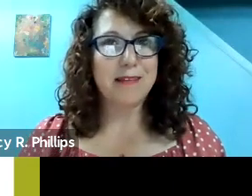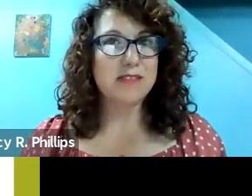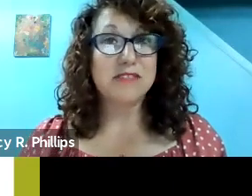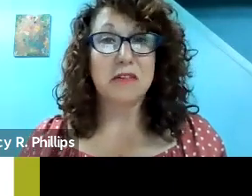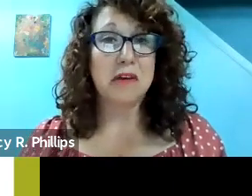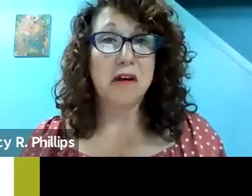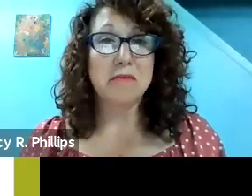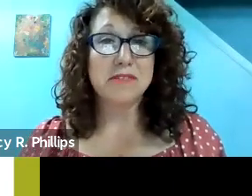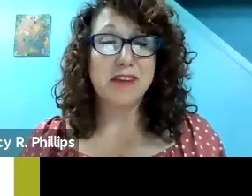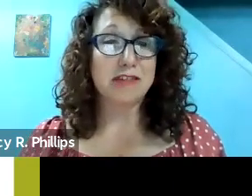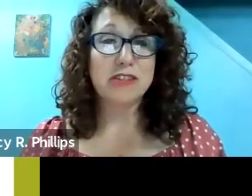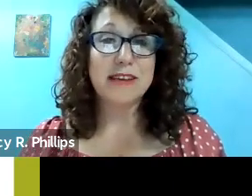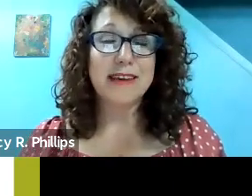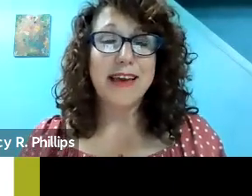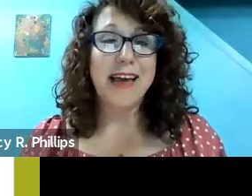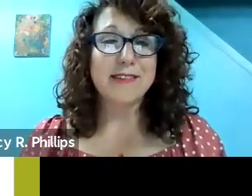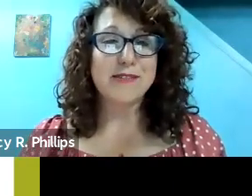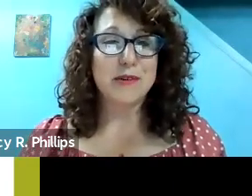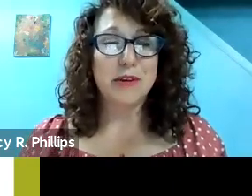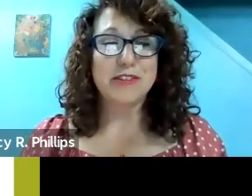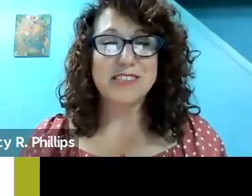that necessarily comes naturally. And so you're